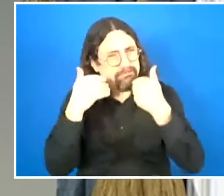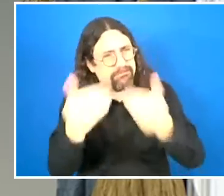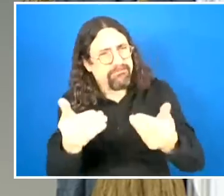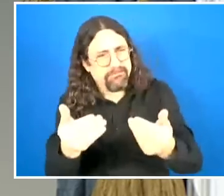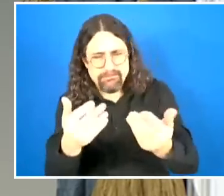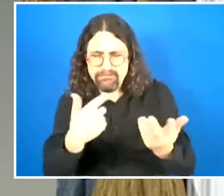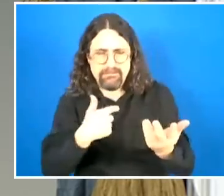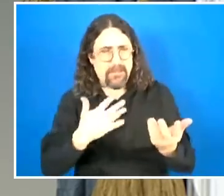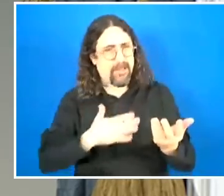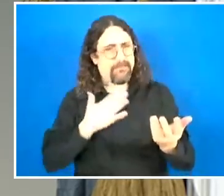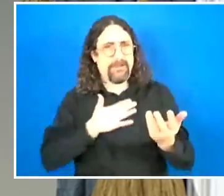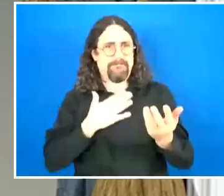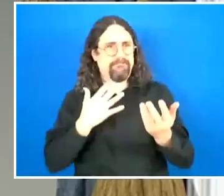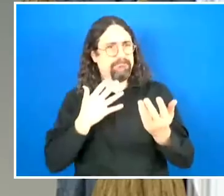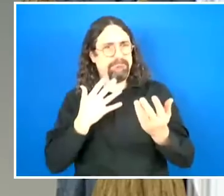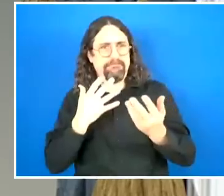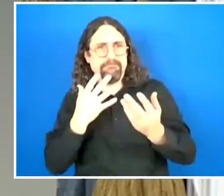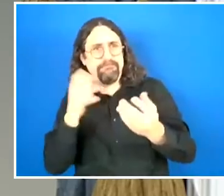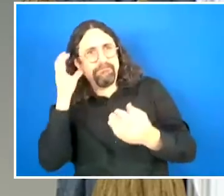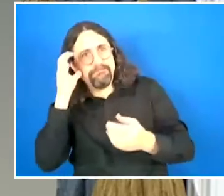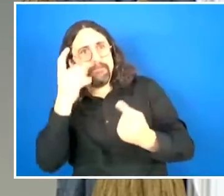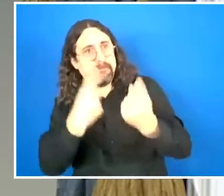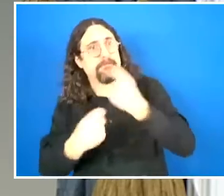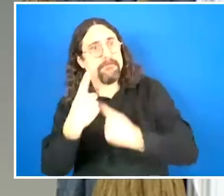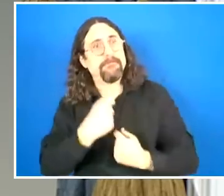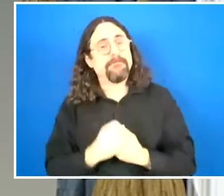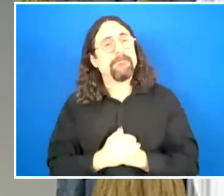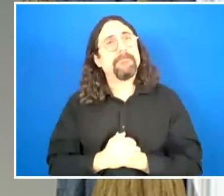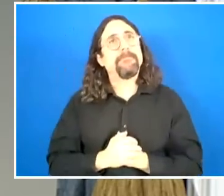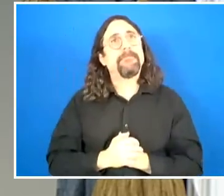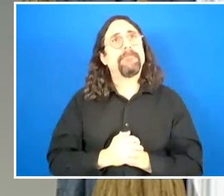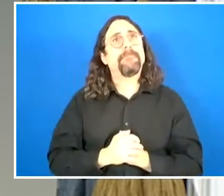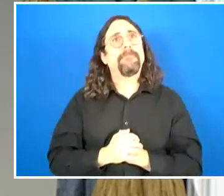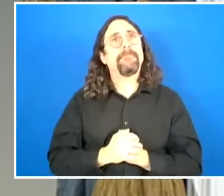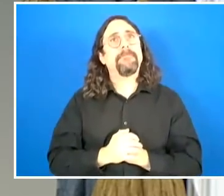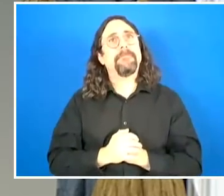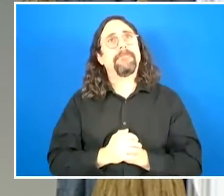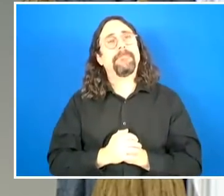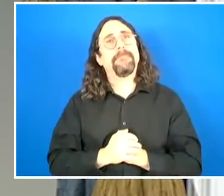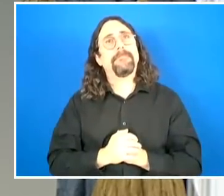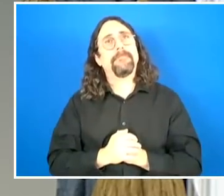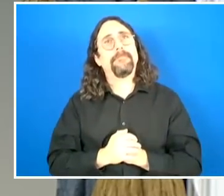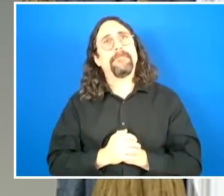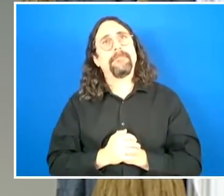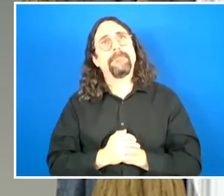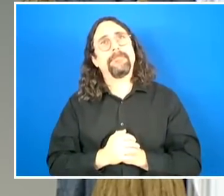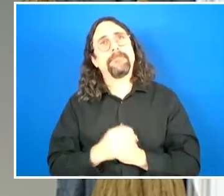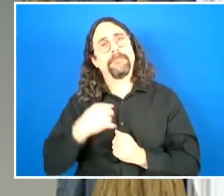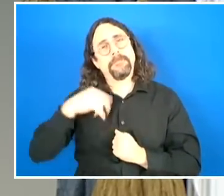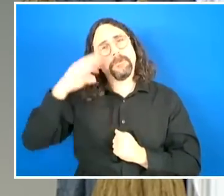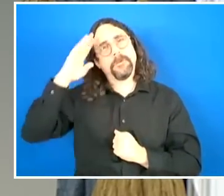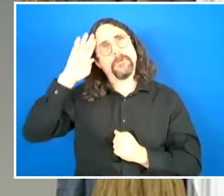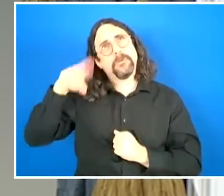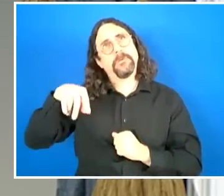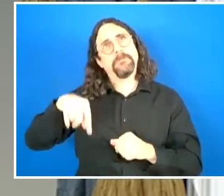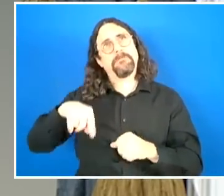THE WAY. THE EXTENT OF THIS PUBLIC HEALTH CRISIS HAS BECOME CLEART HAT WE NEED TO CLOSE